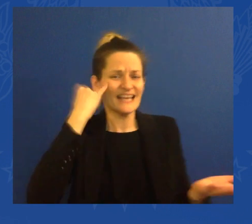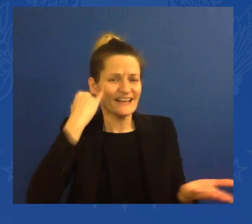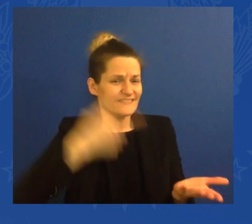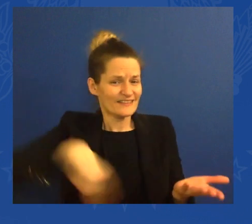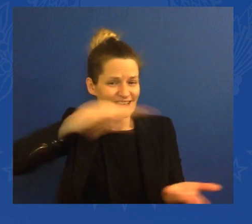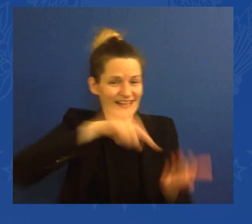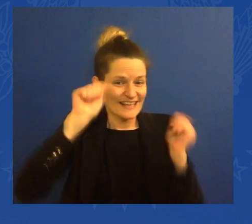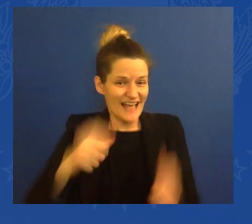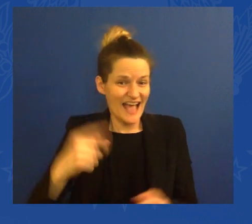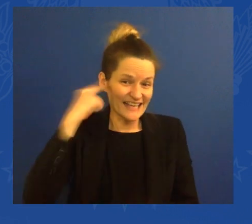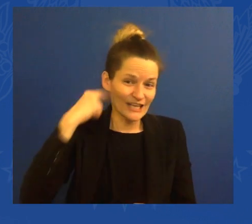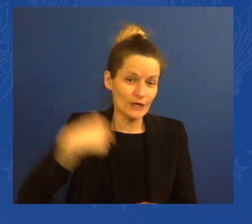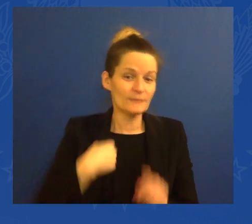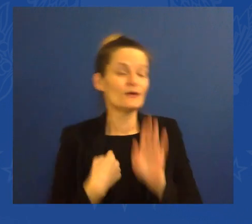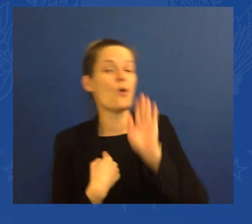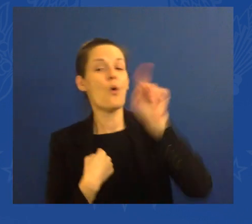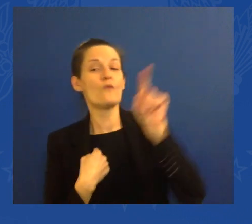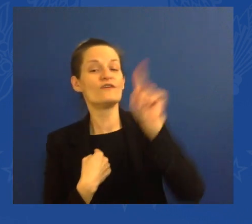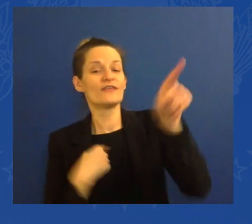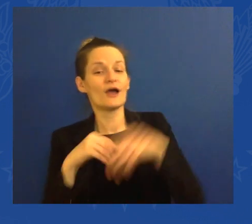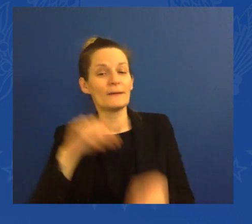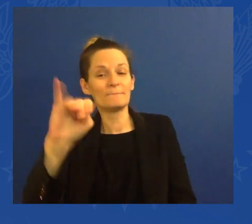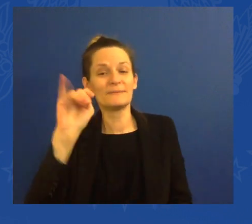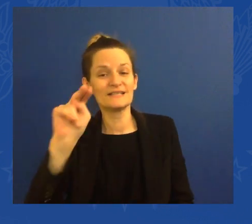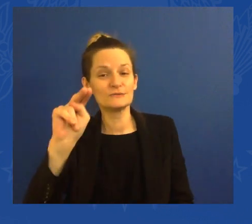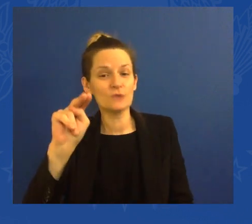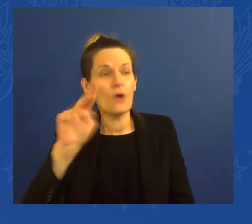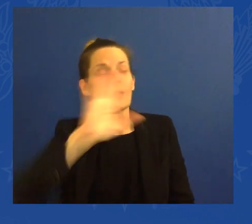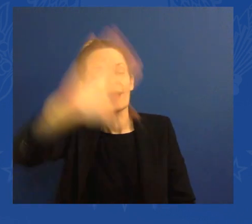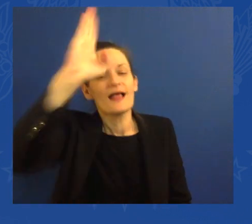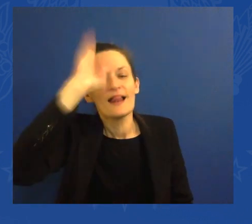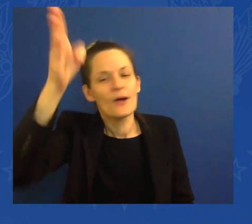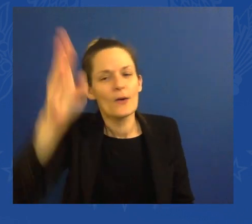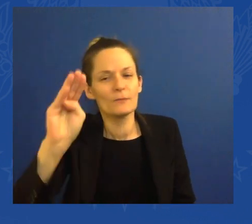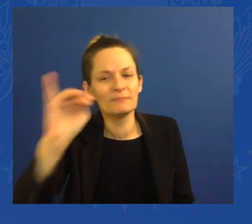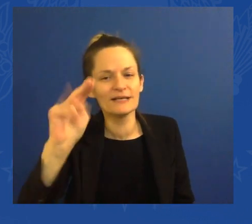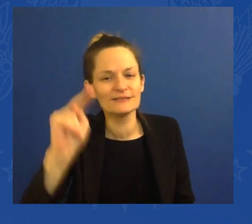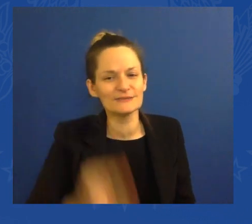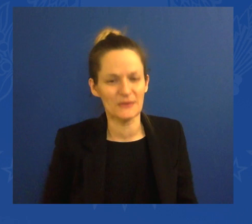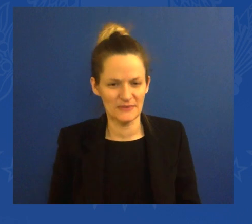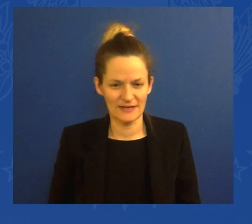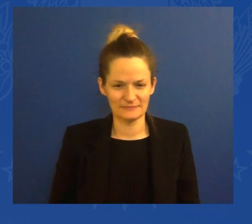I'm Jill Biden's husband, Joe. And, Gordon, thank you, for that introduction.